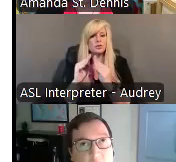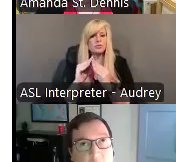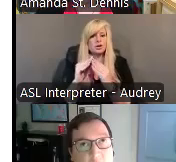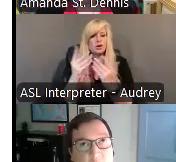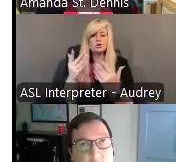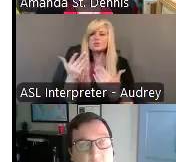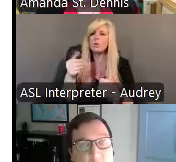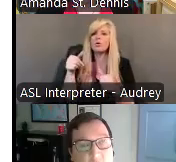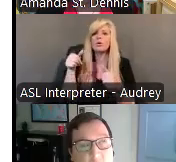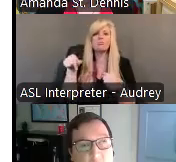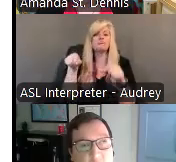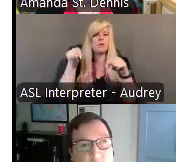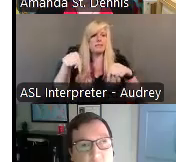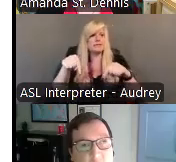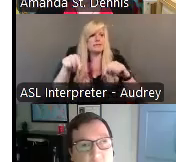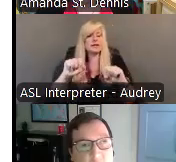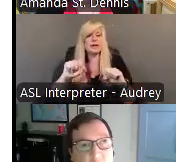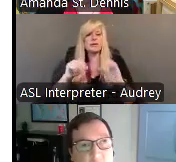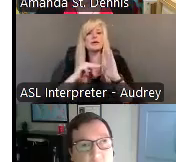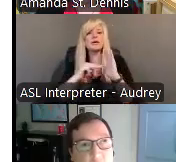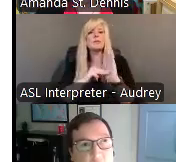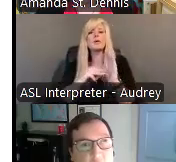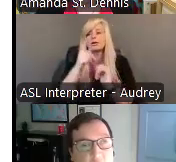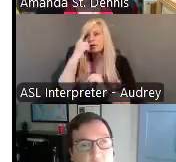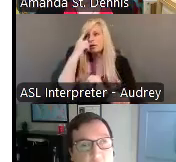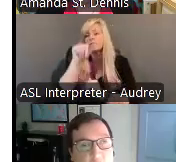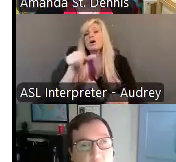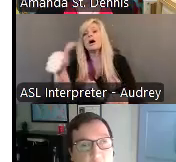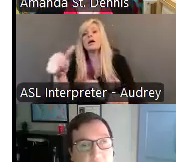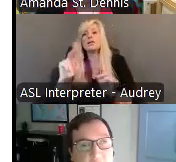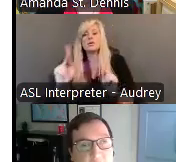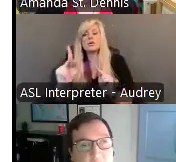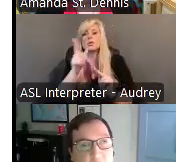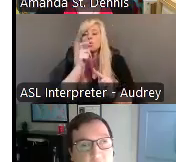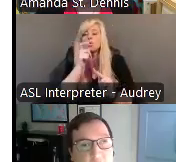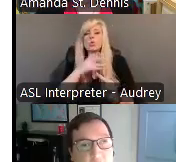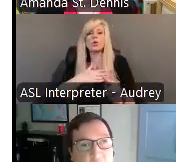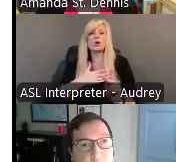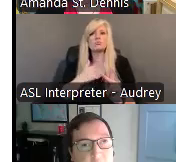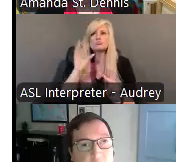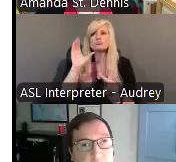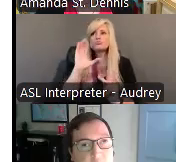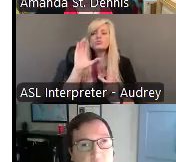for other researchers who are looking to partner with youth is providing those opportunities and